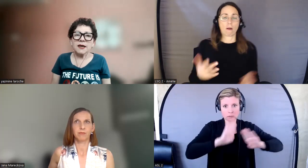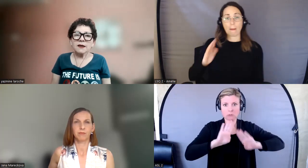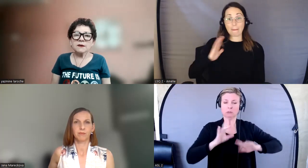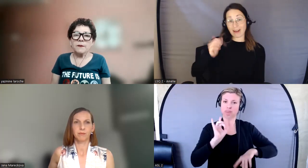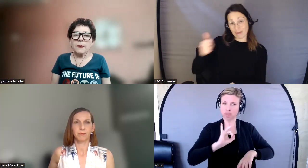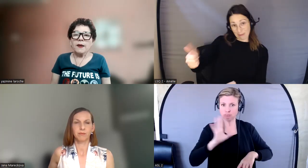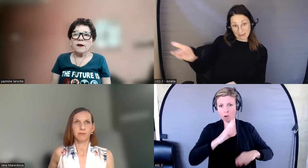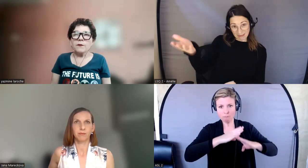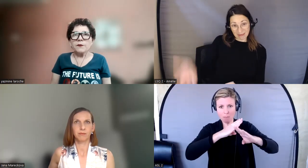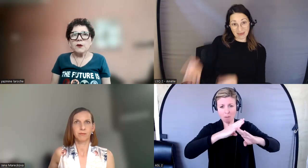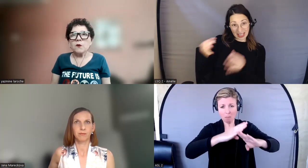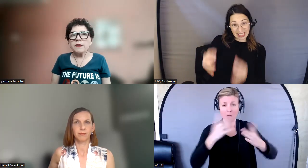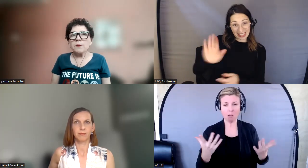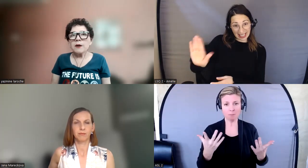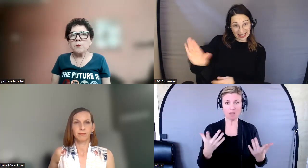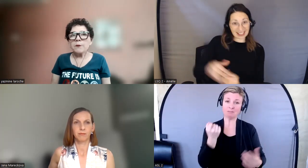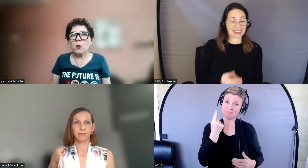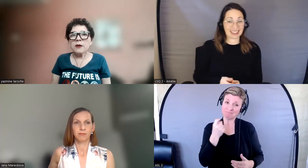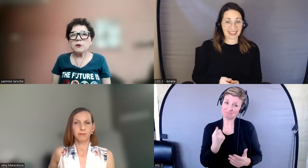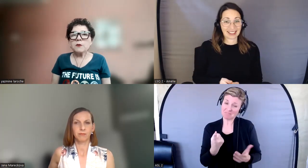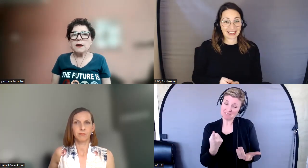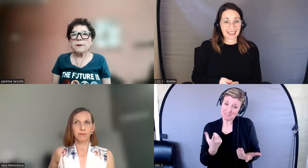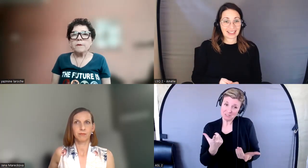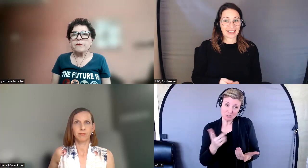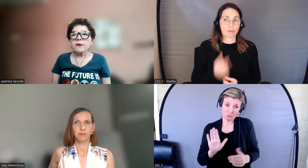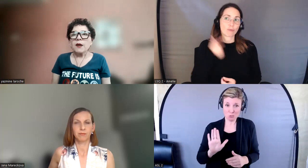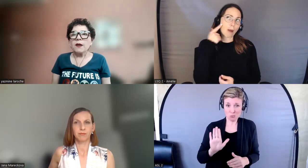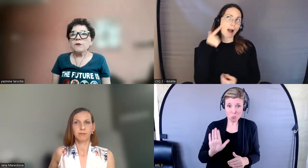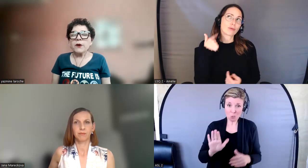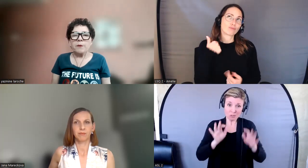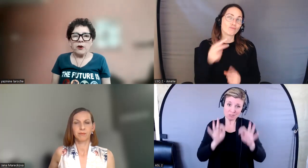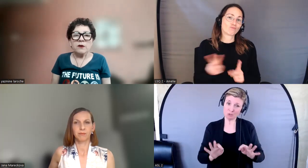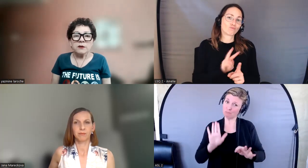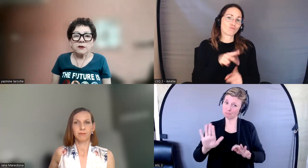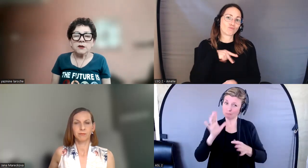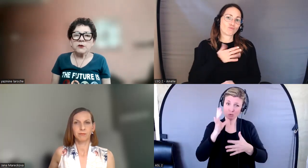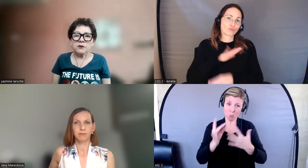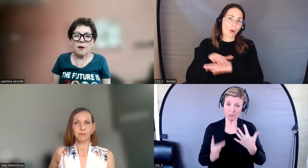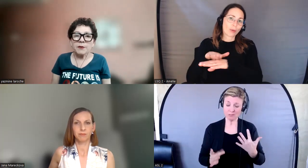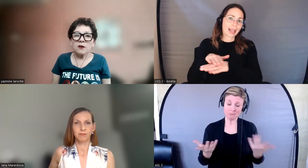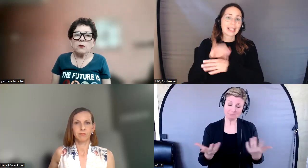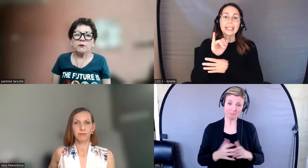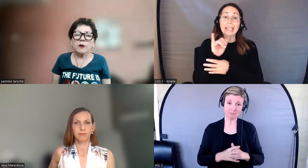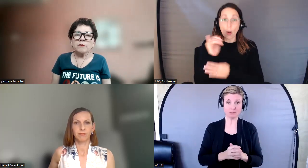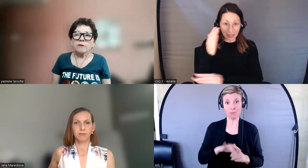and you know I think my point would be if there are barriers that are stopping you from